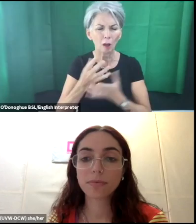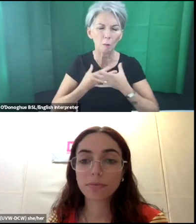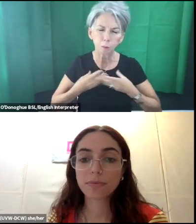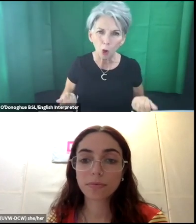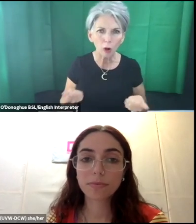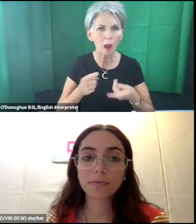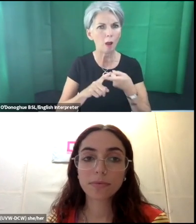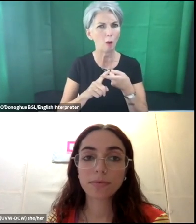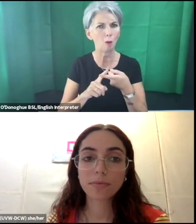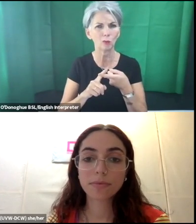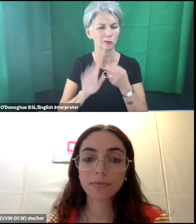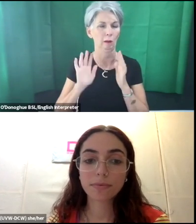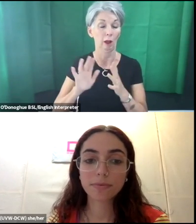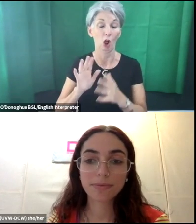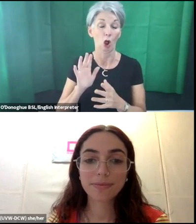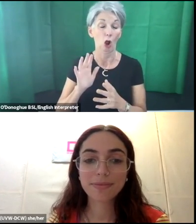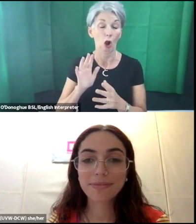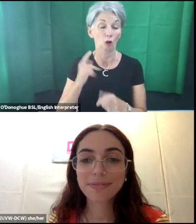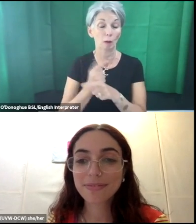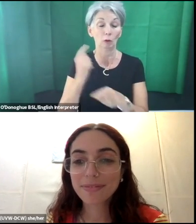So ramble, ramble, ramble from me.